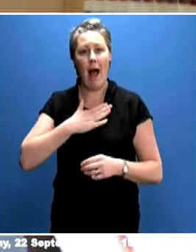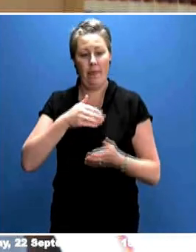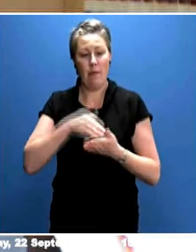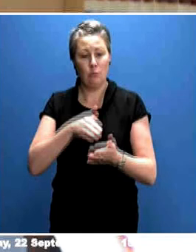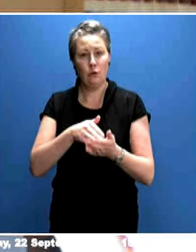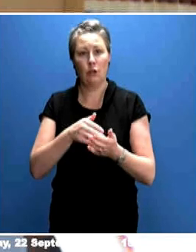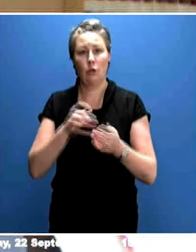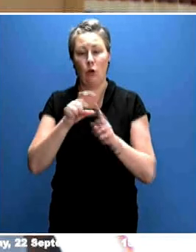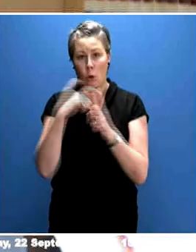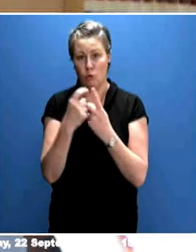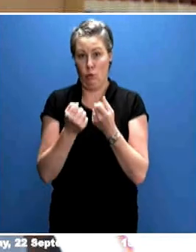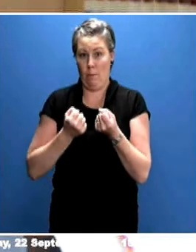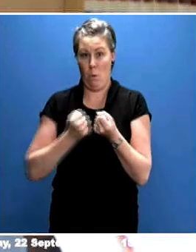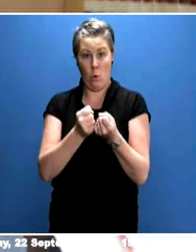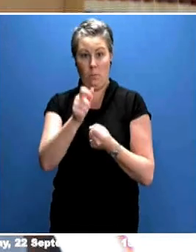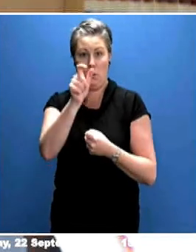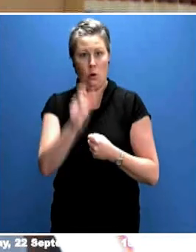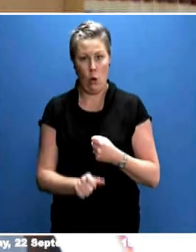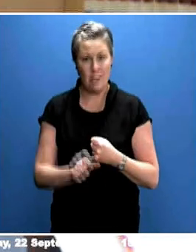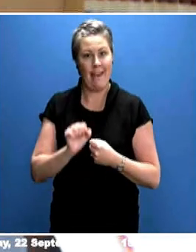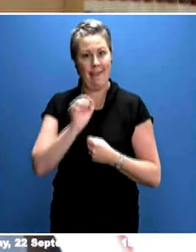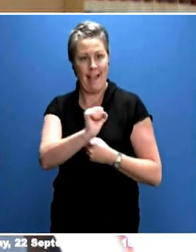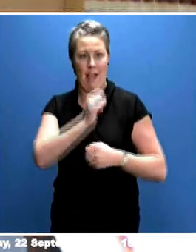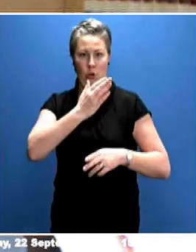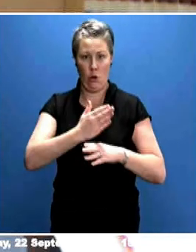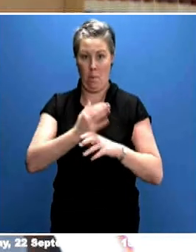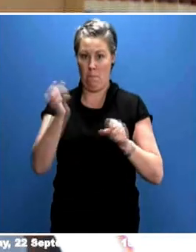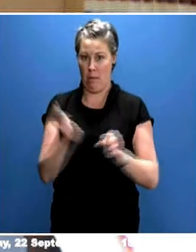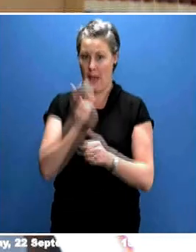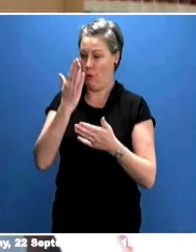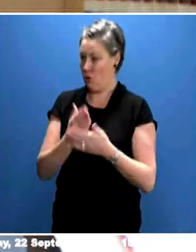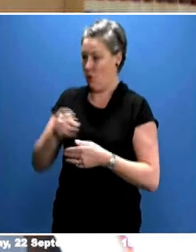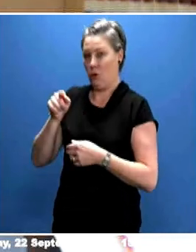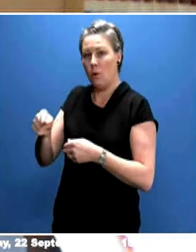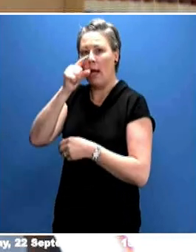that that is happening throughout the time the child is in Kath French.